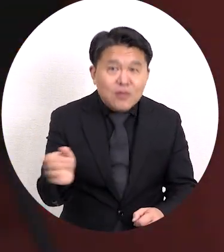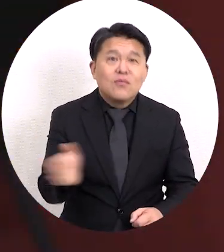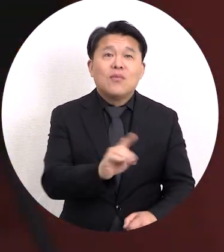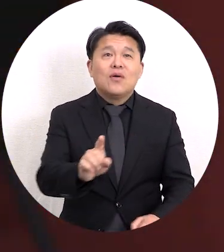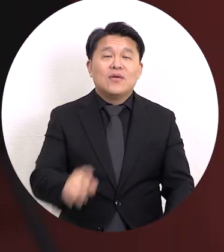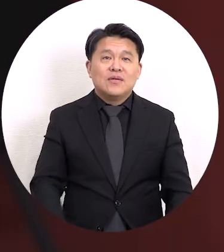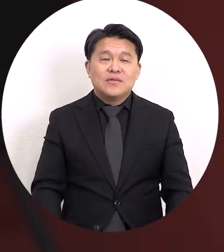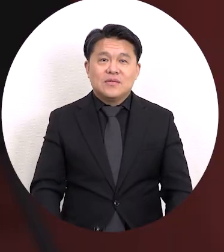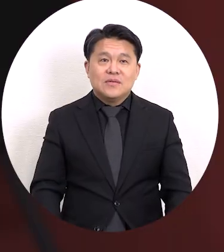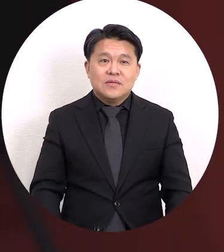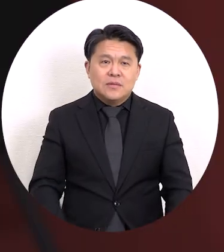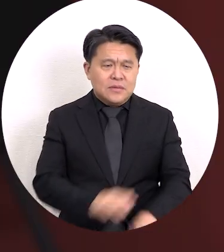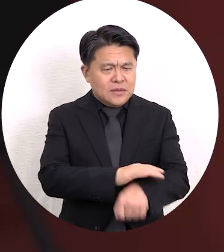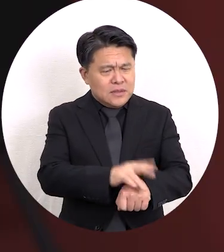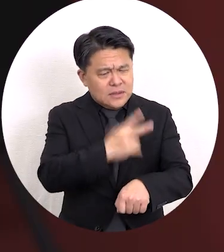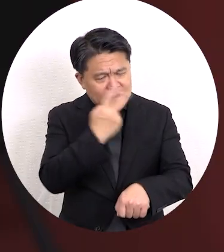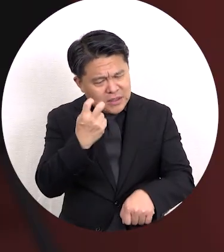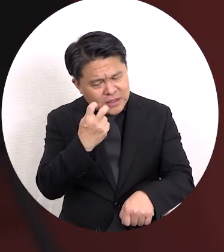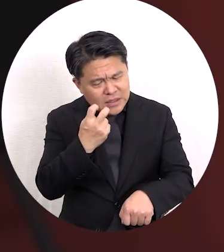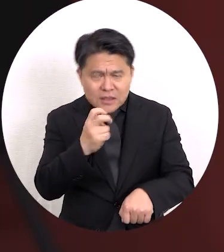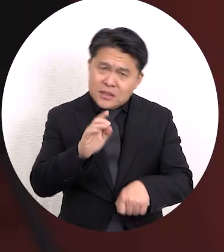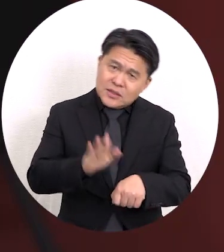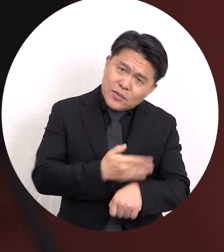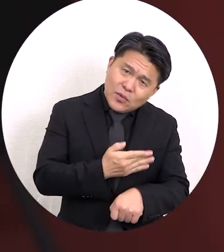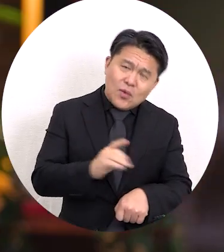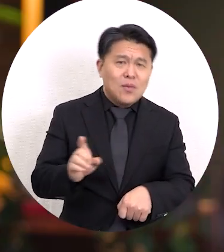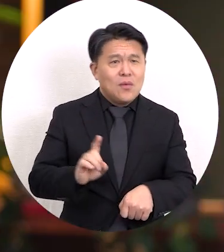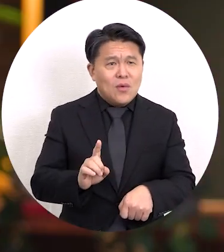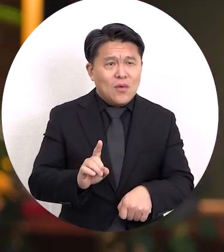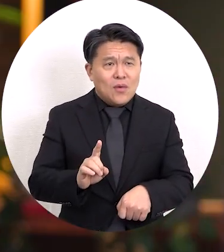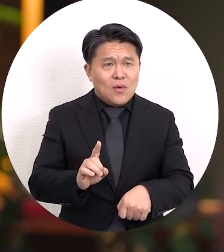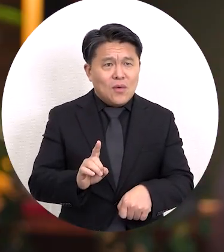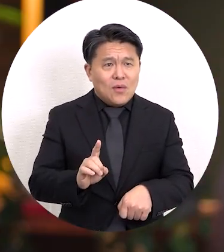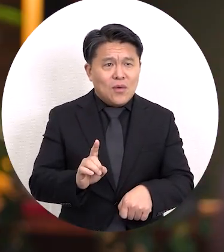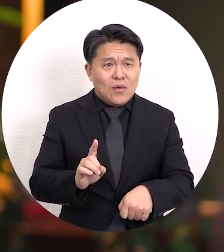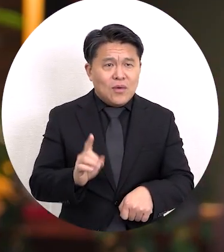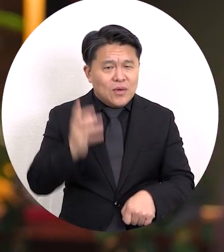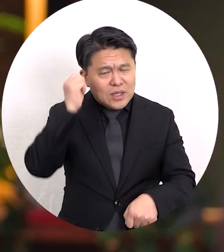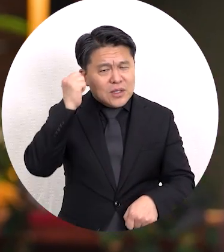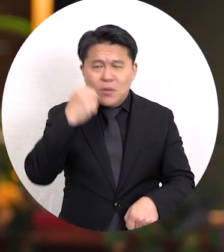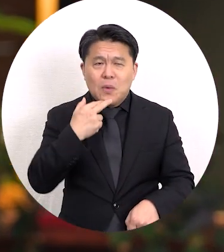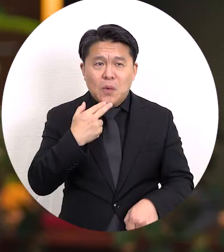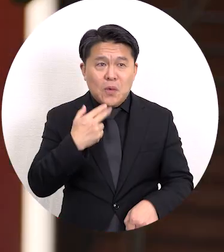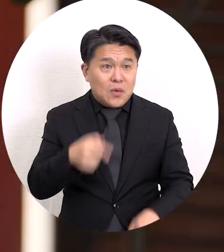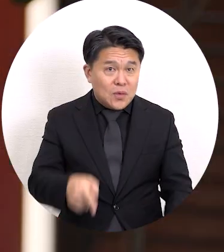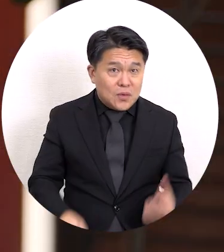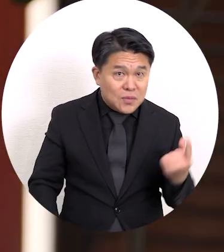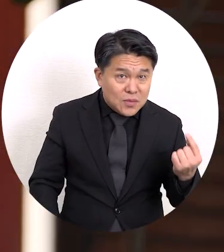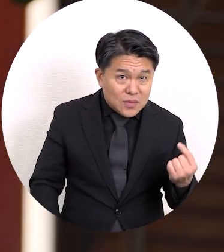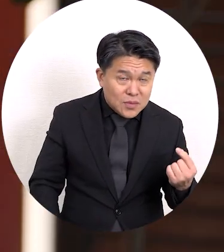people often forget what comes next in the lullaby.